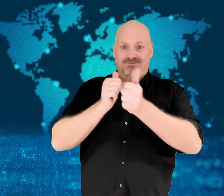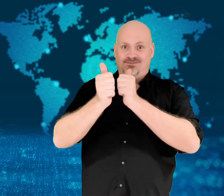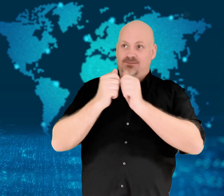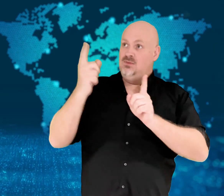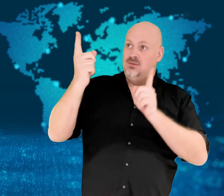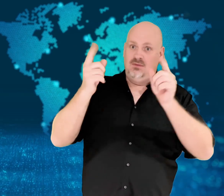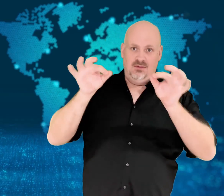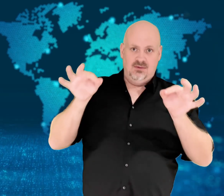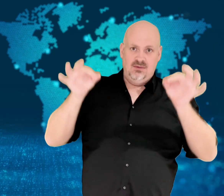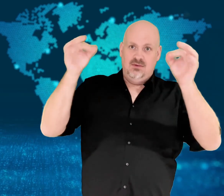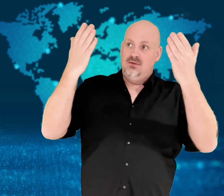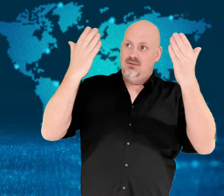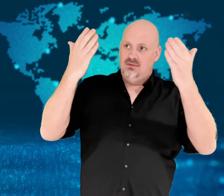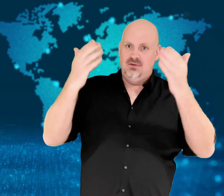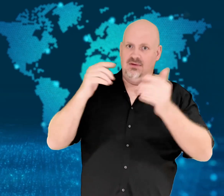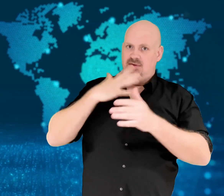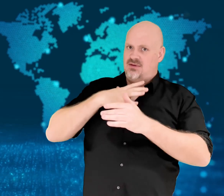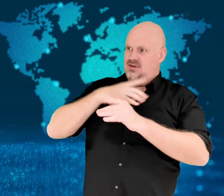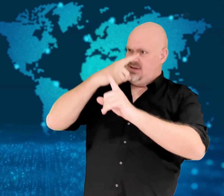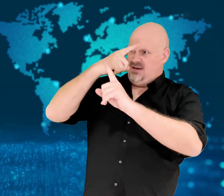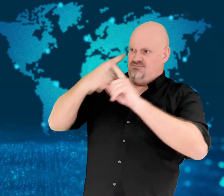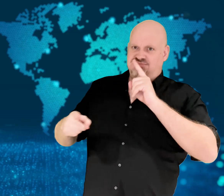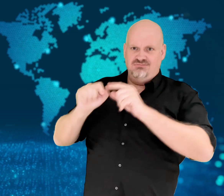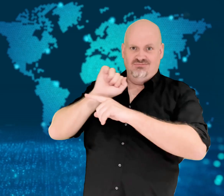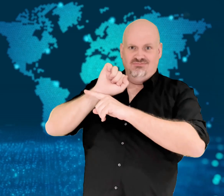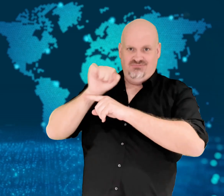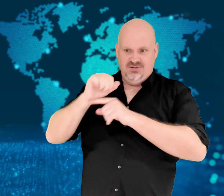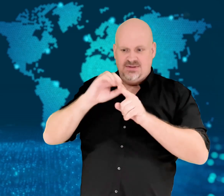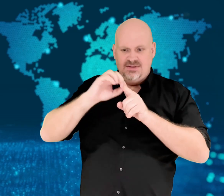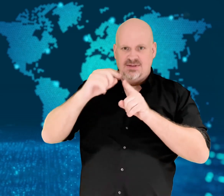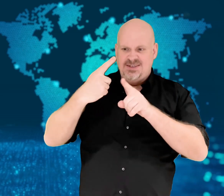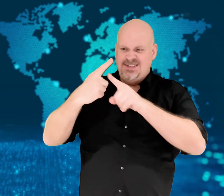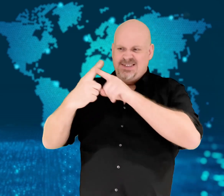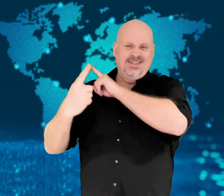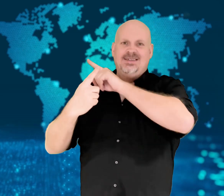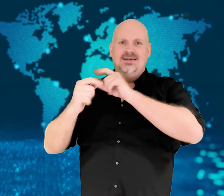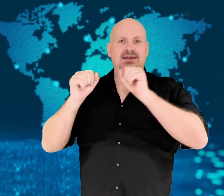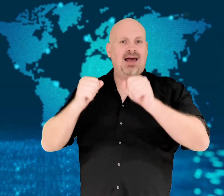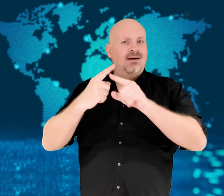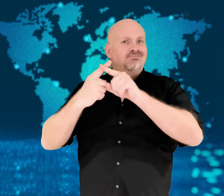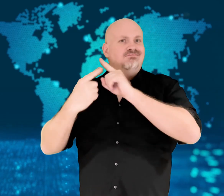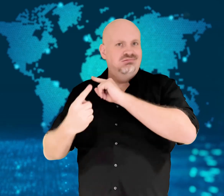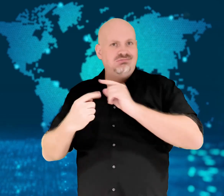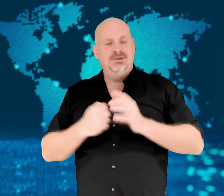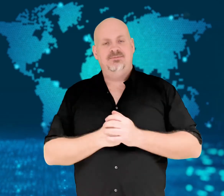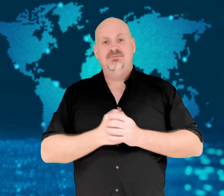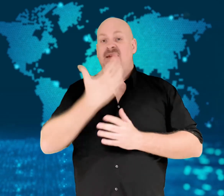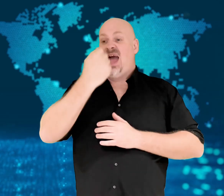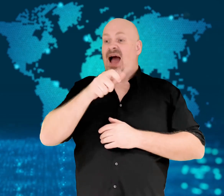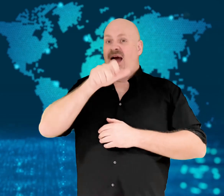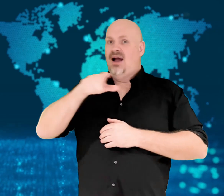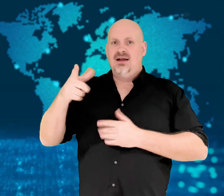as they were coated in glass.